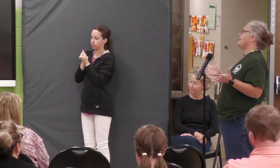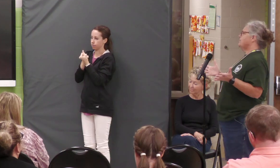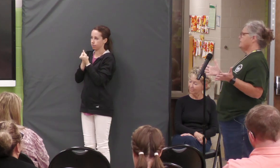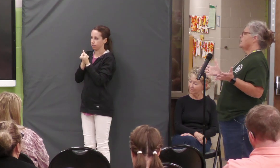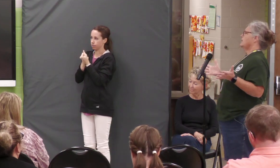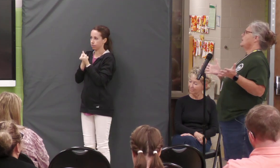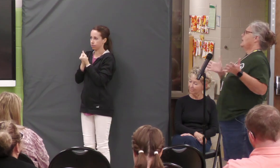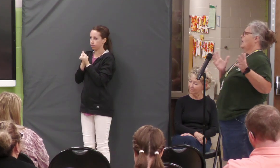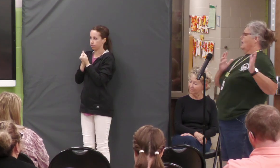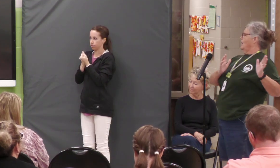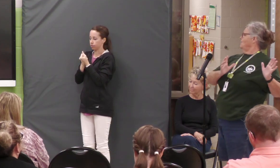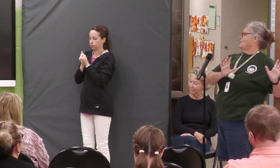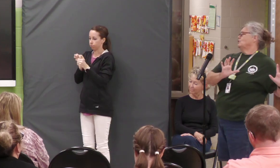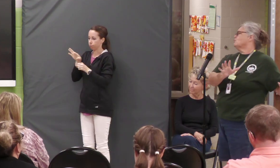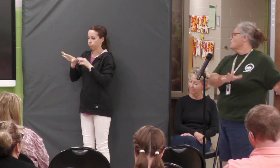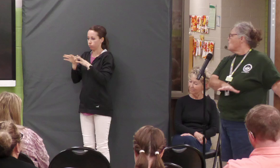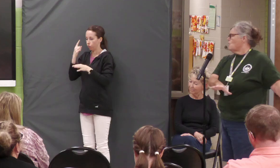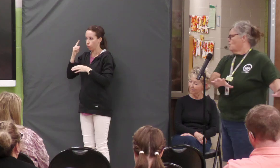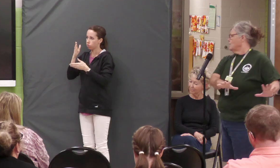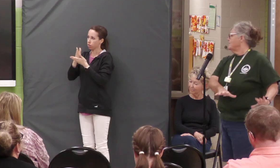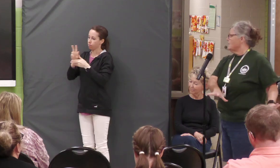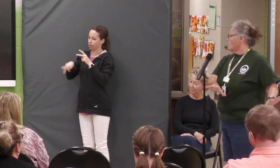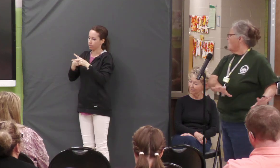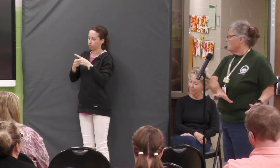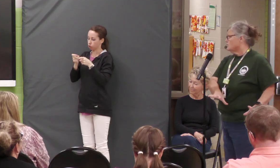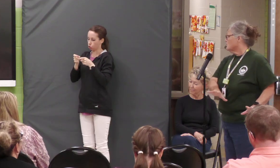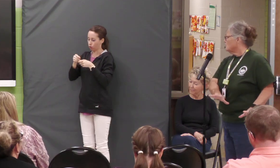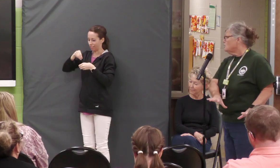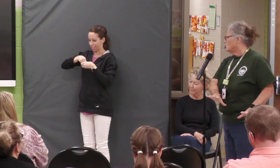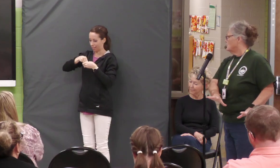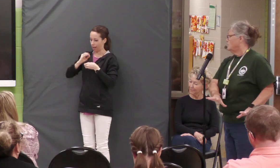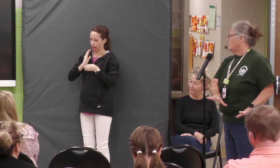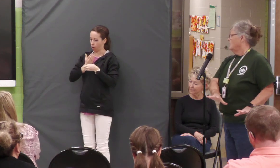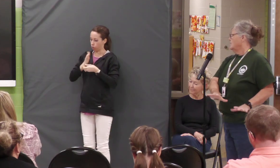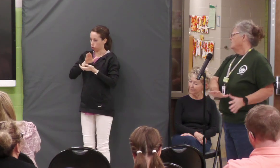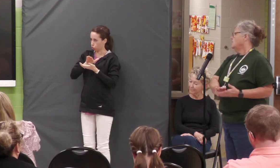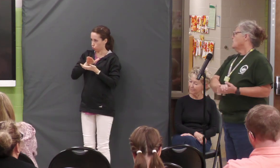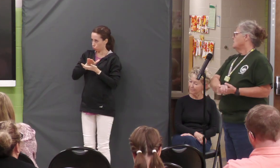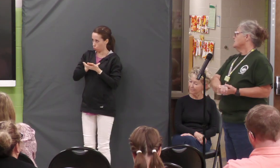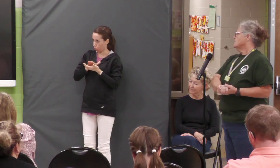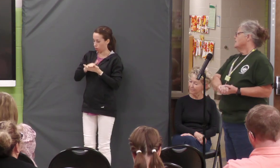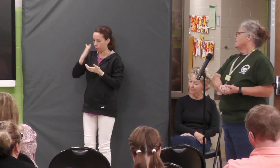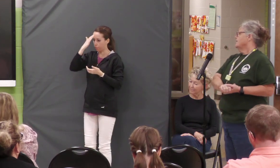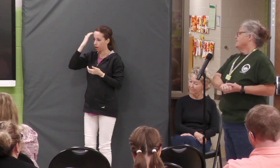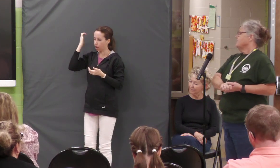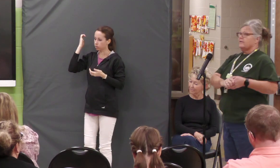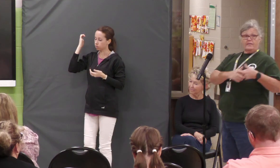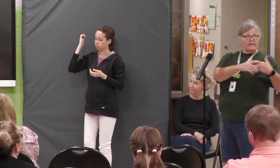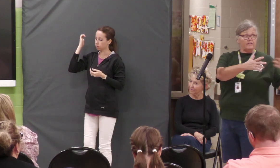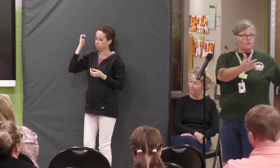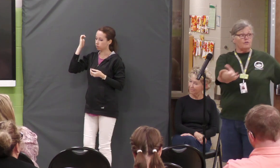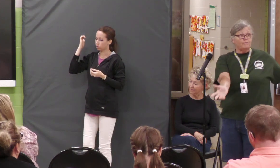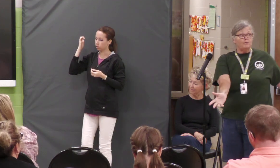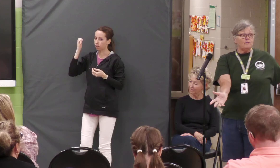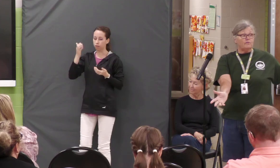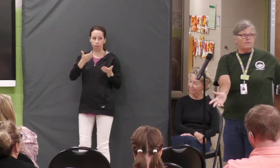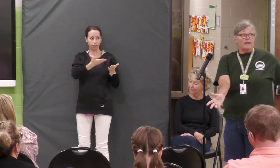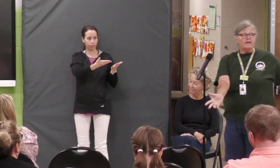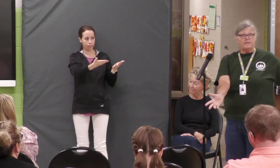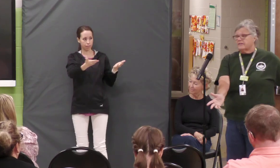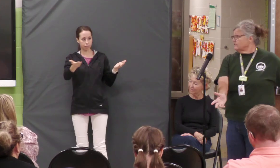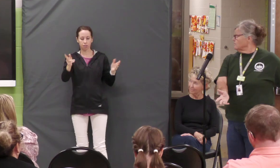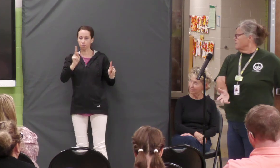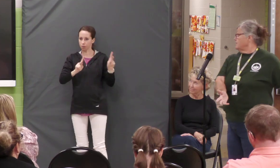type of control within our own school because these are your boots on around these are the